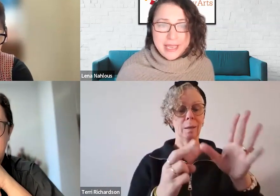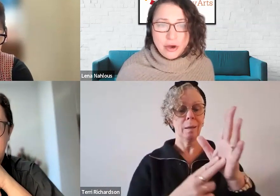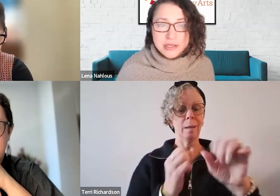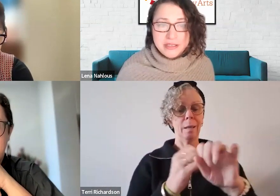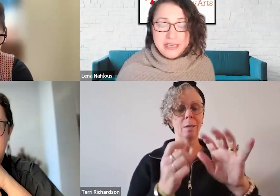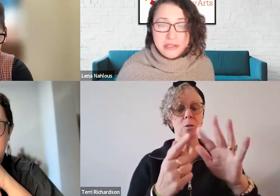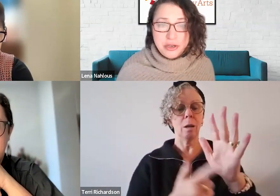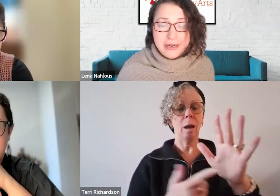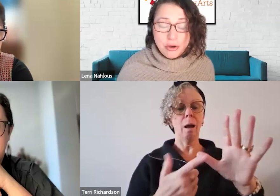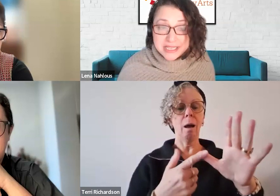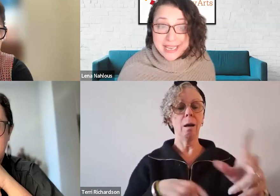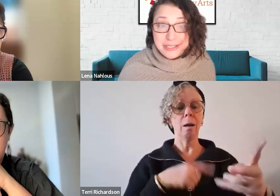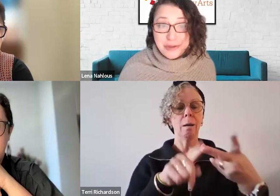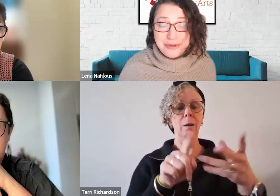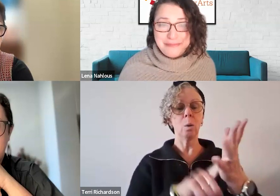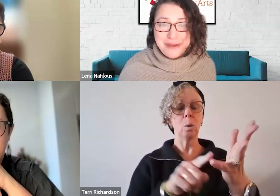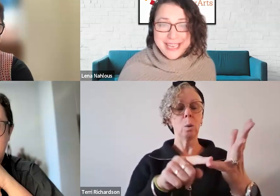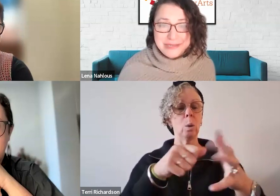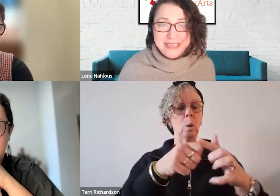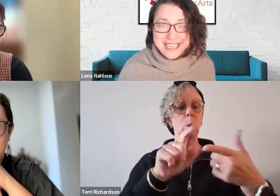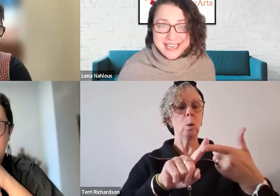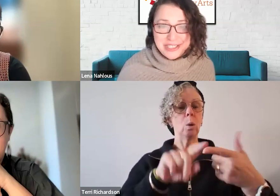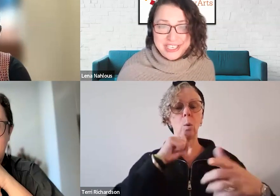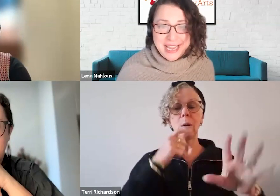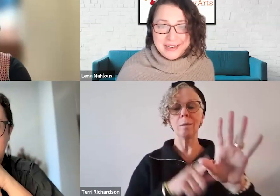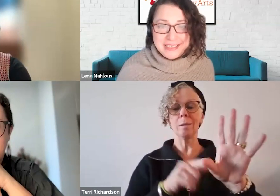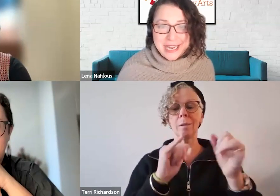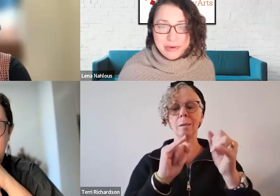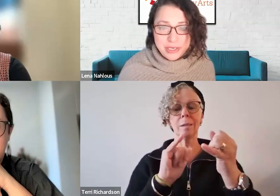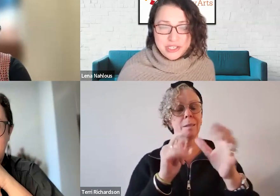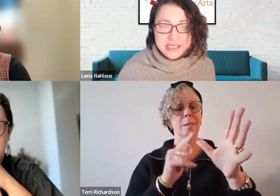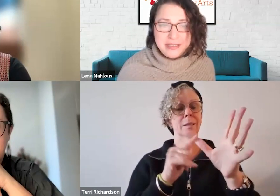and Auslan interpreted by Yasmin Dandachi and Terri Richardson.